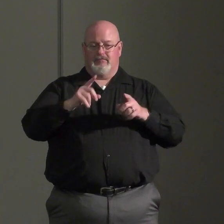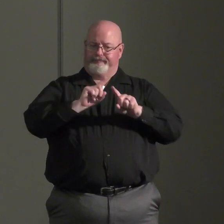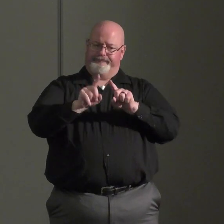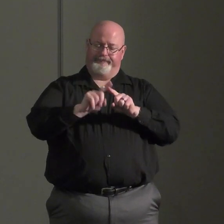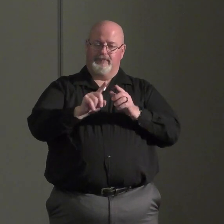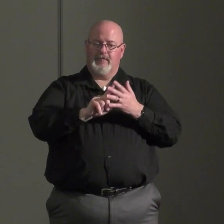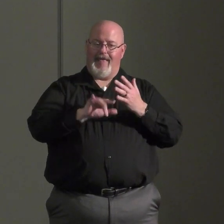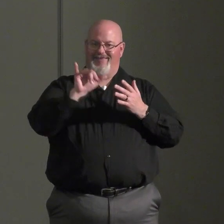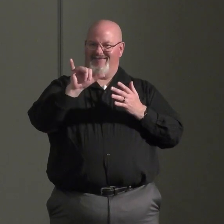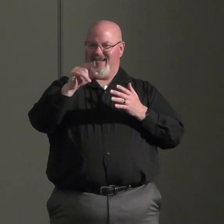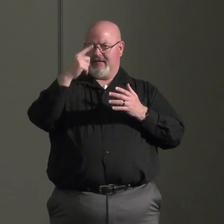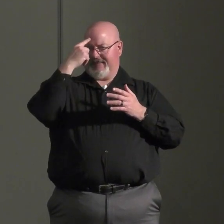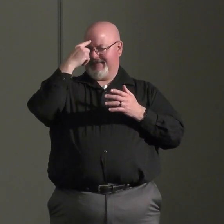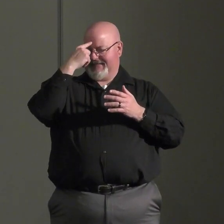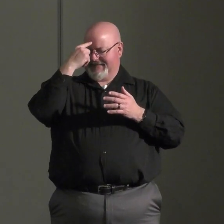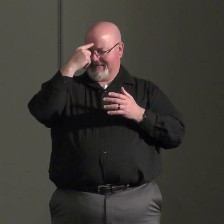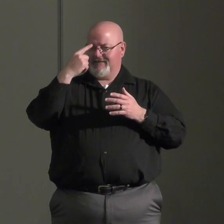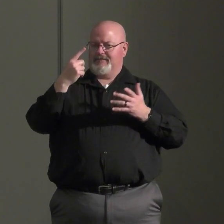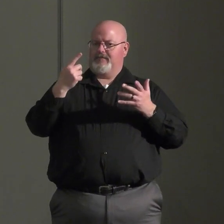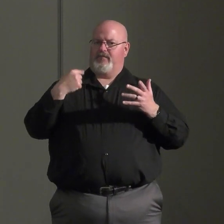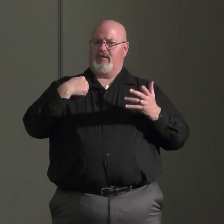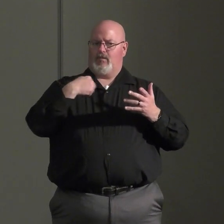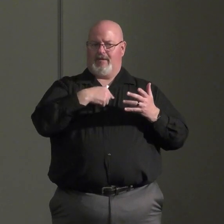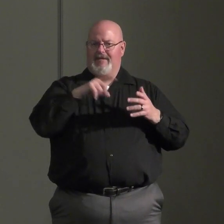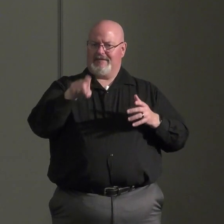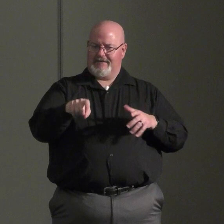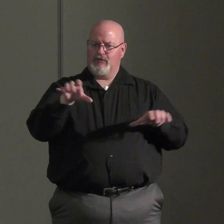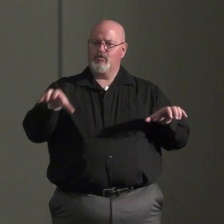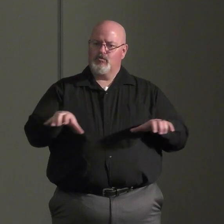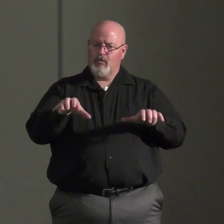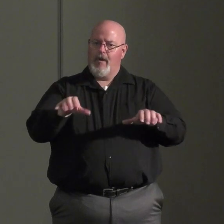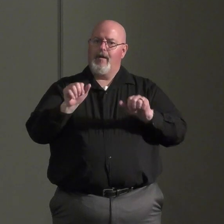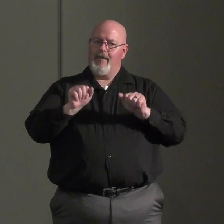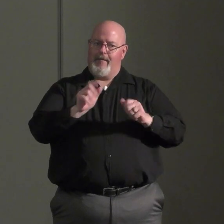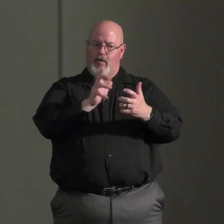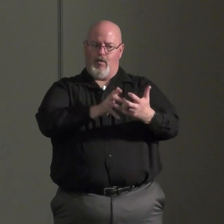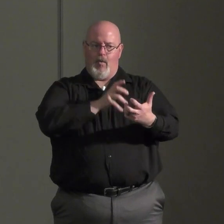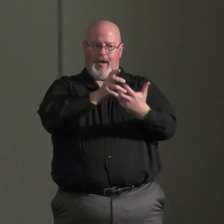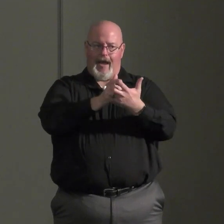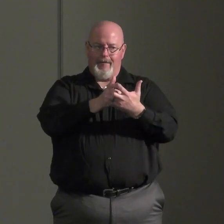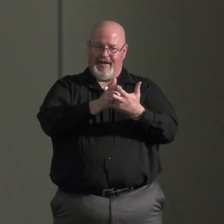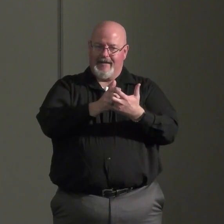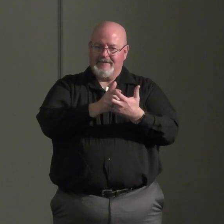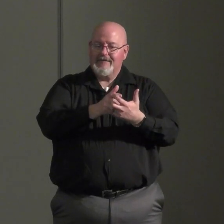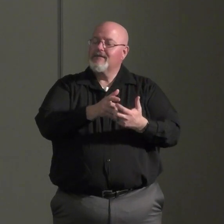This is the kind of thinking that we need to do. In order to accommodate. It is not just